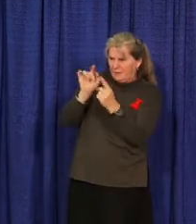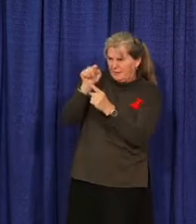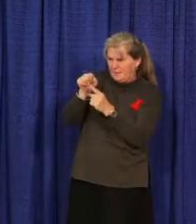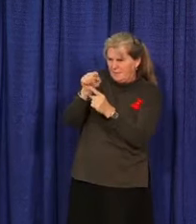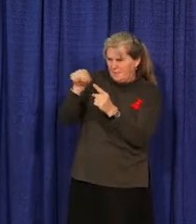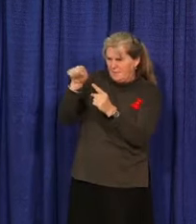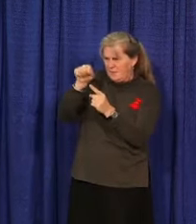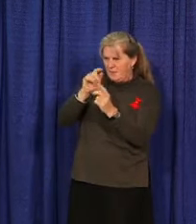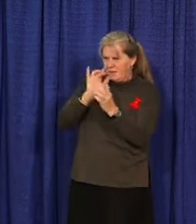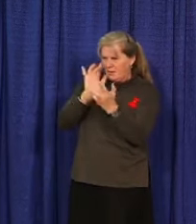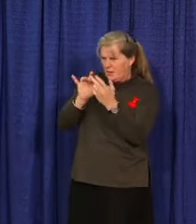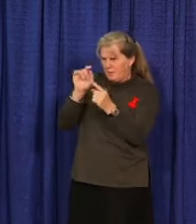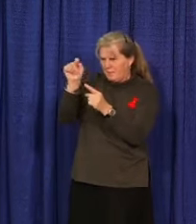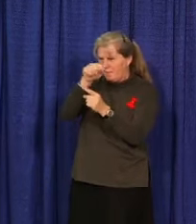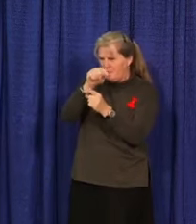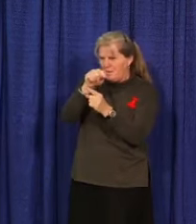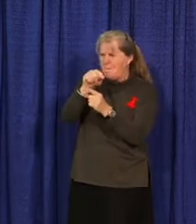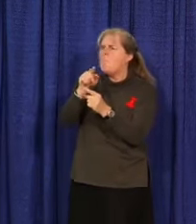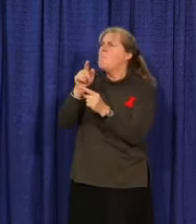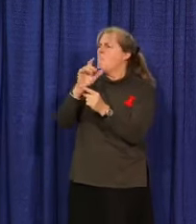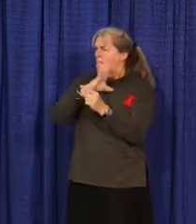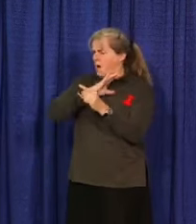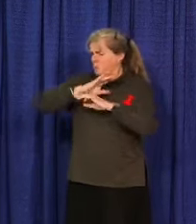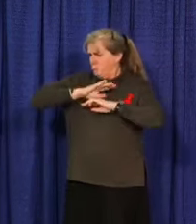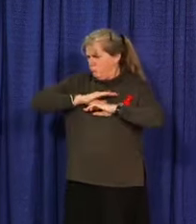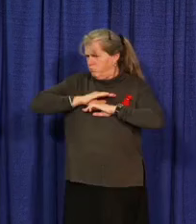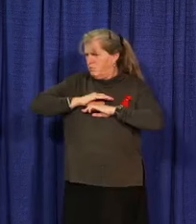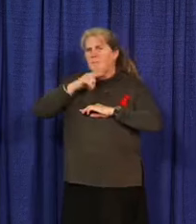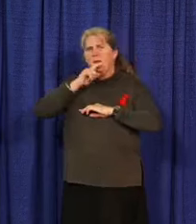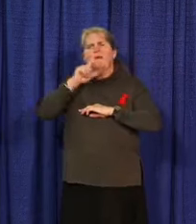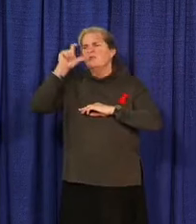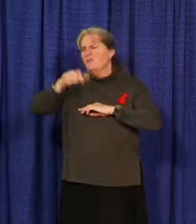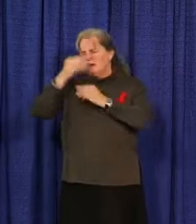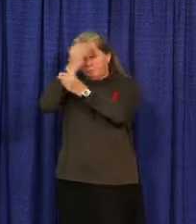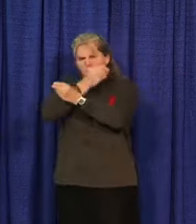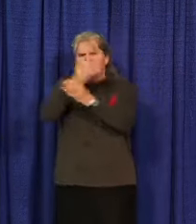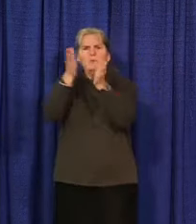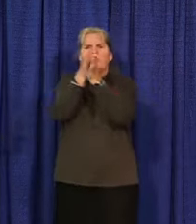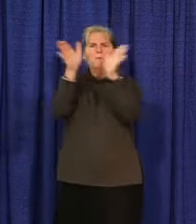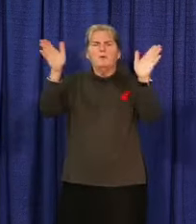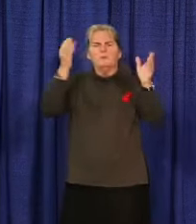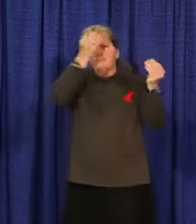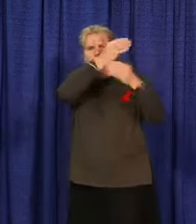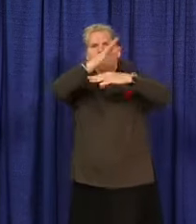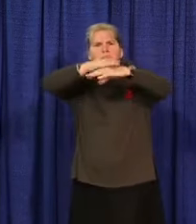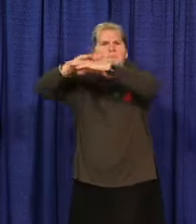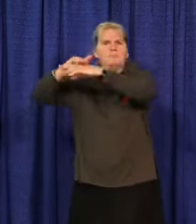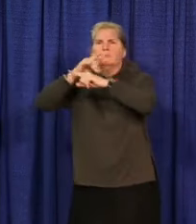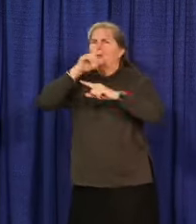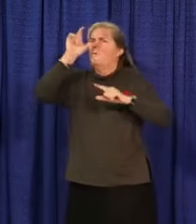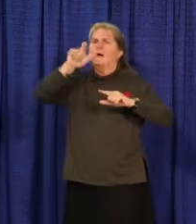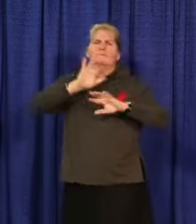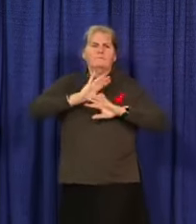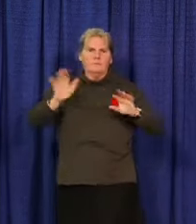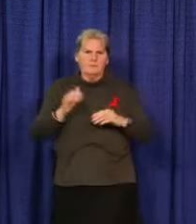then there is no potential for exposure to the public in that location and therefore no reason to post a location.